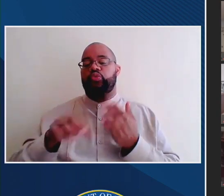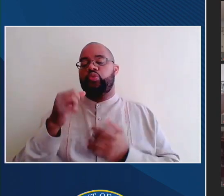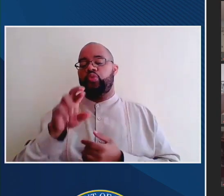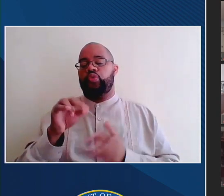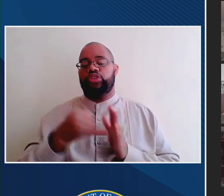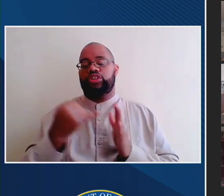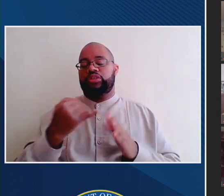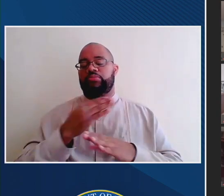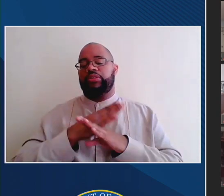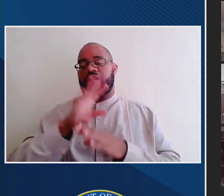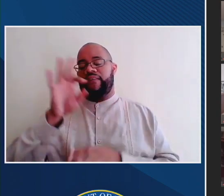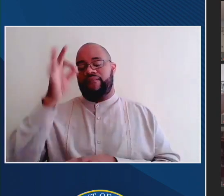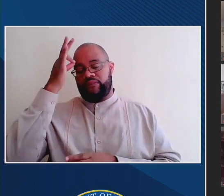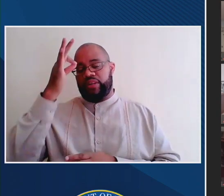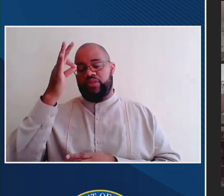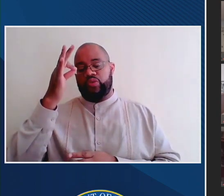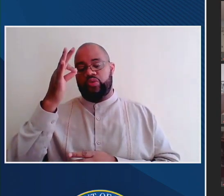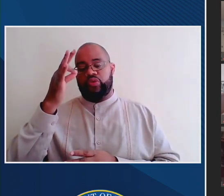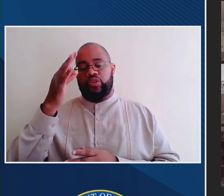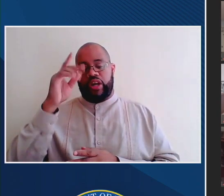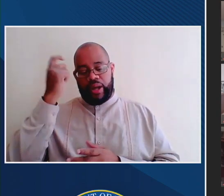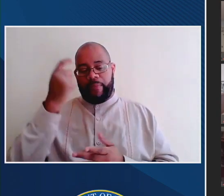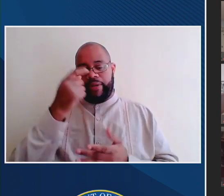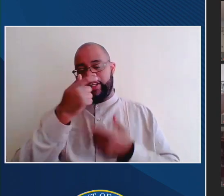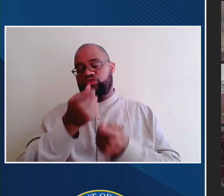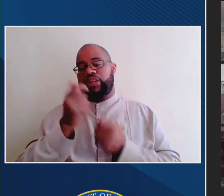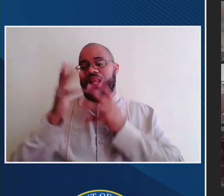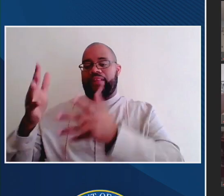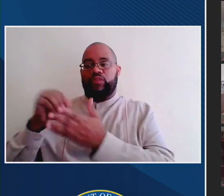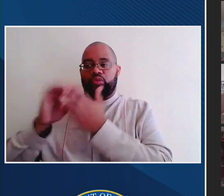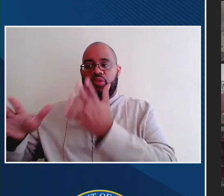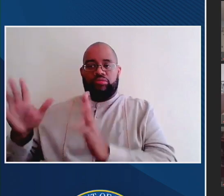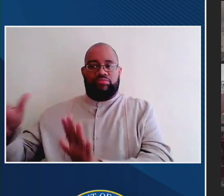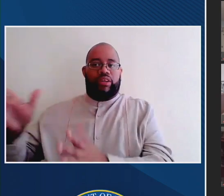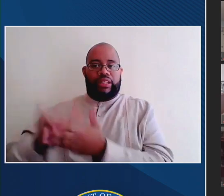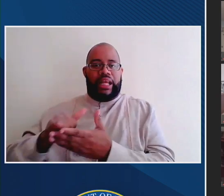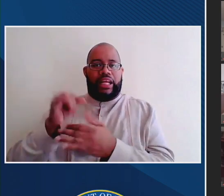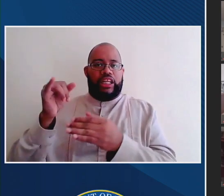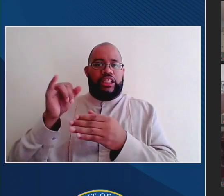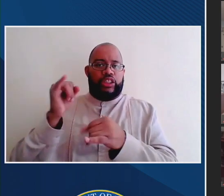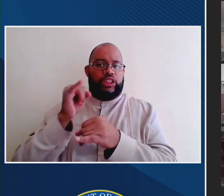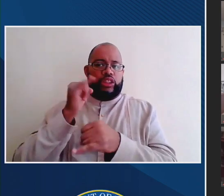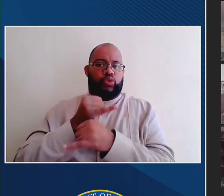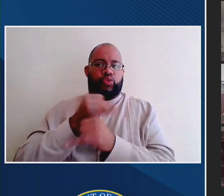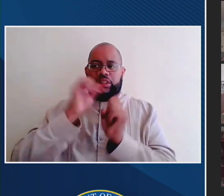Federal fiscal interests here, leaving the student at the mercy of the institution at that point, or potential, you know,